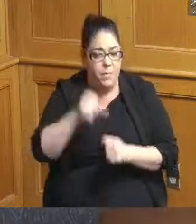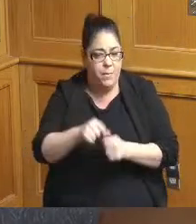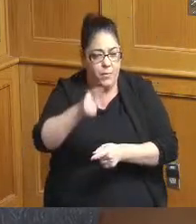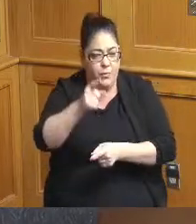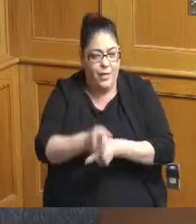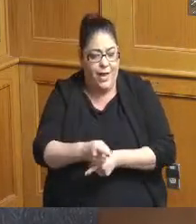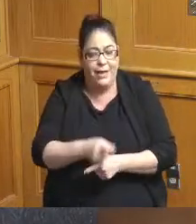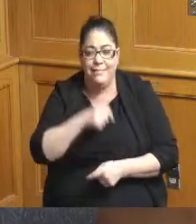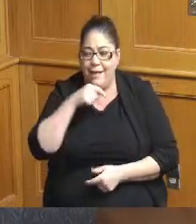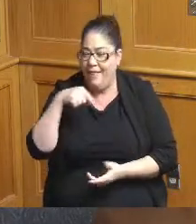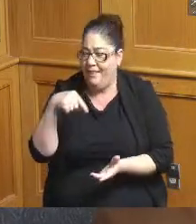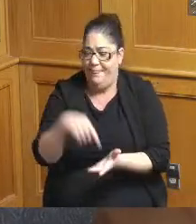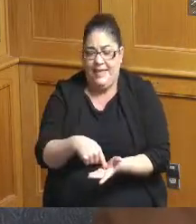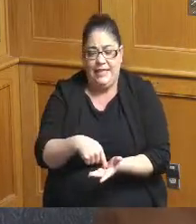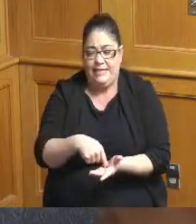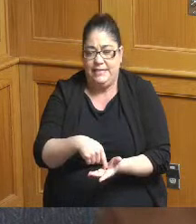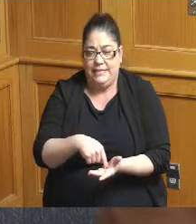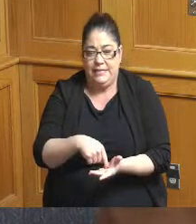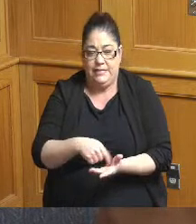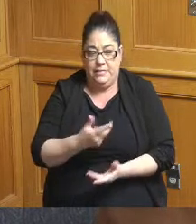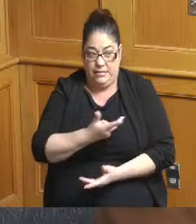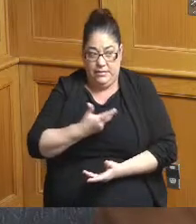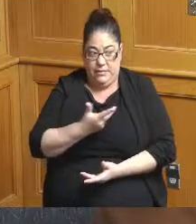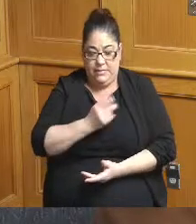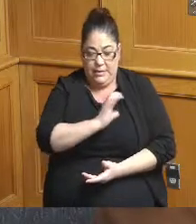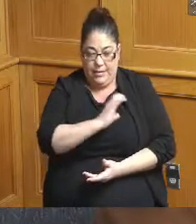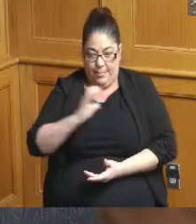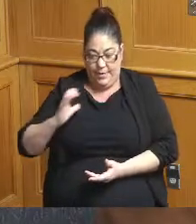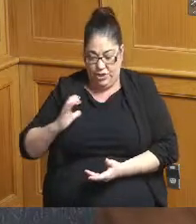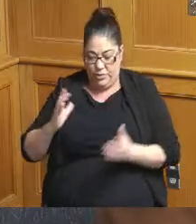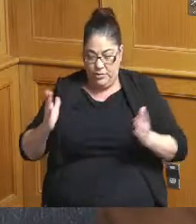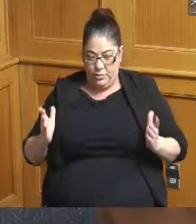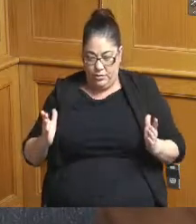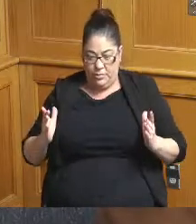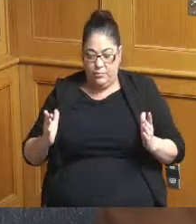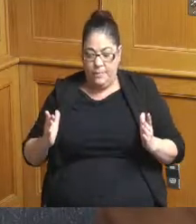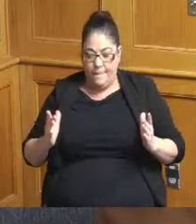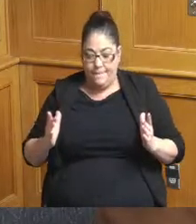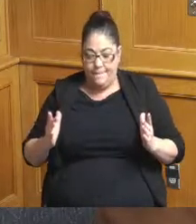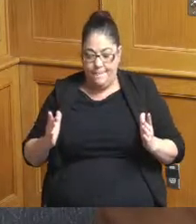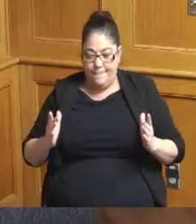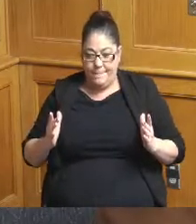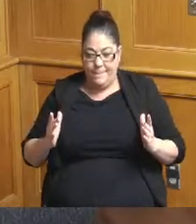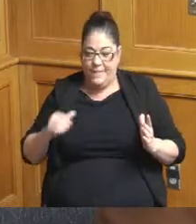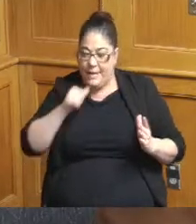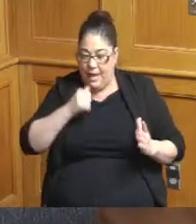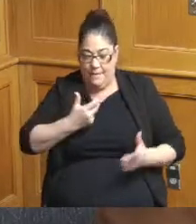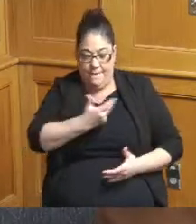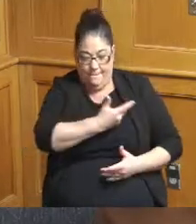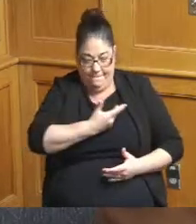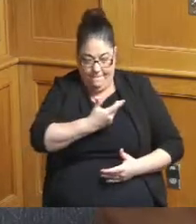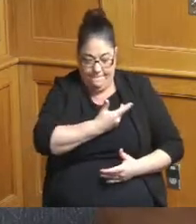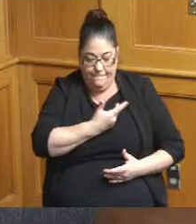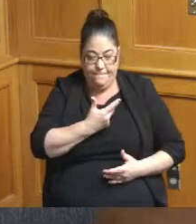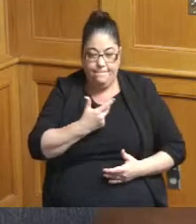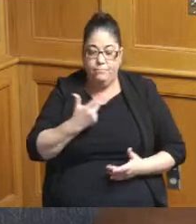particular Commission I mean at this commit this particular Council but it already was voted on